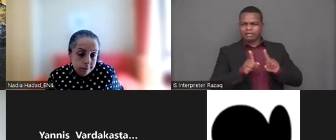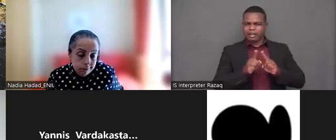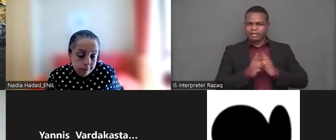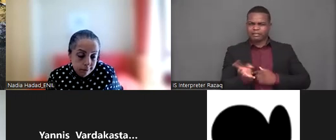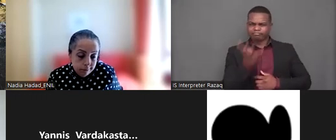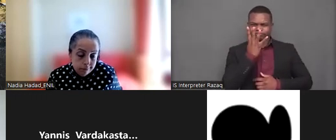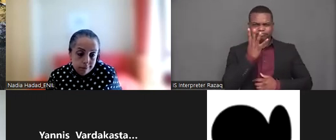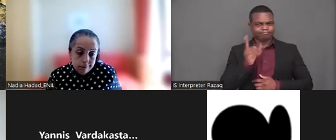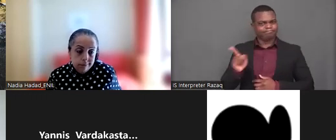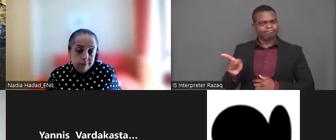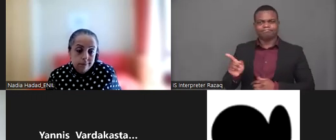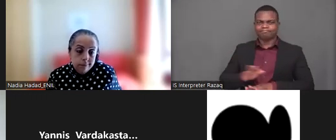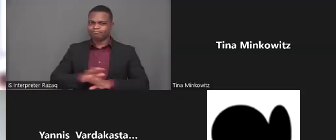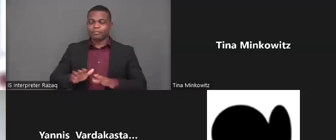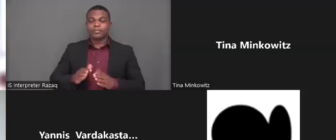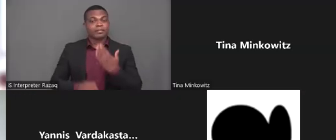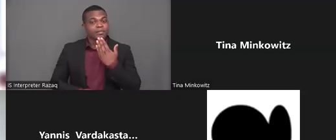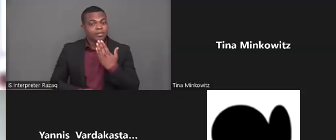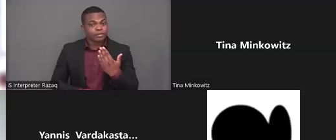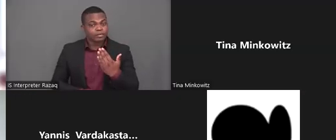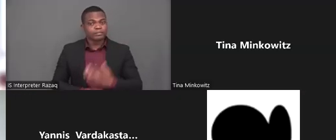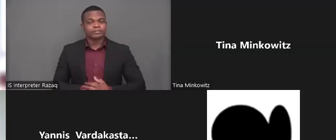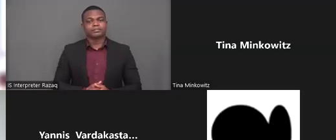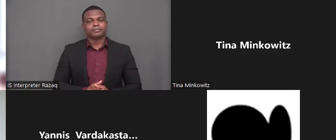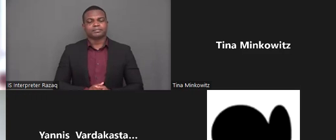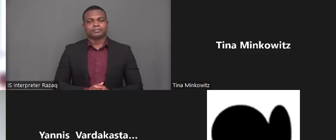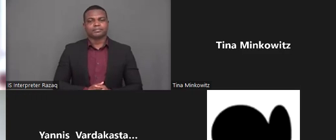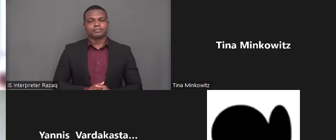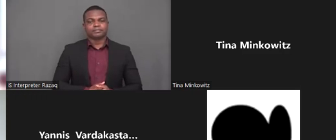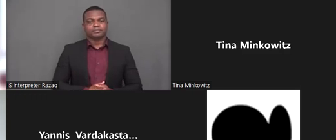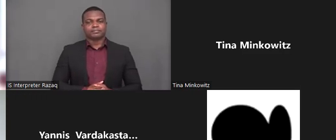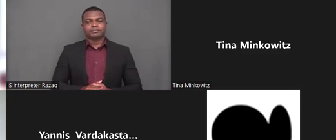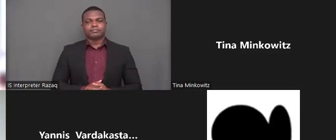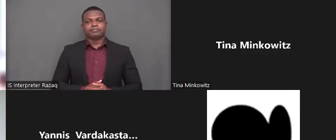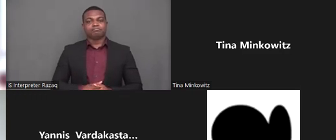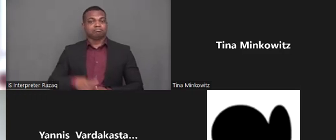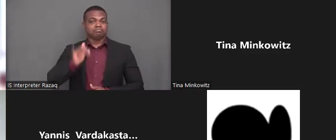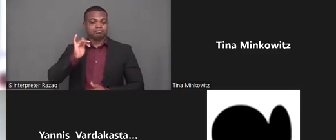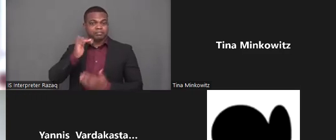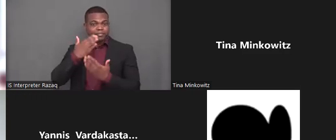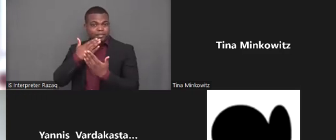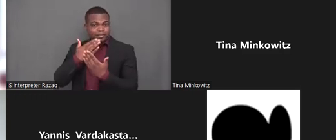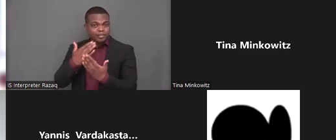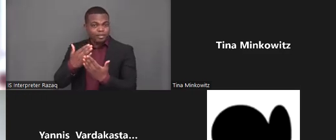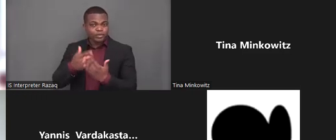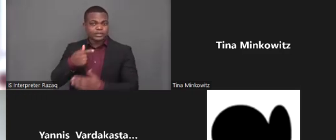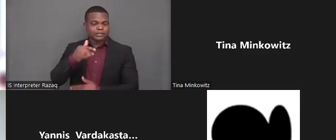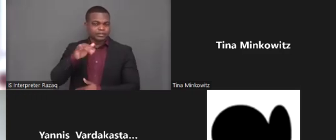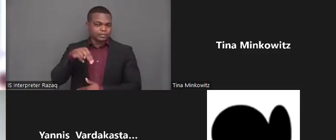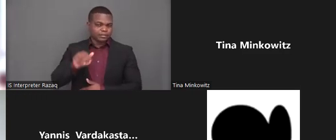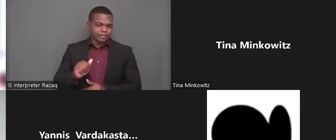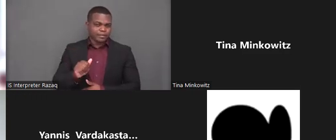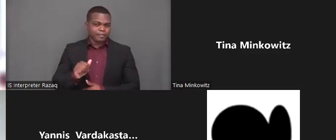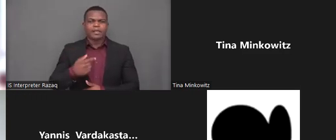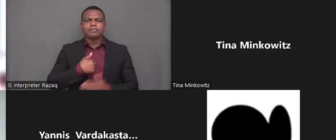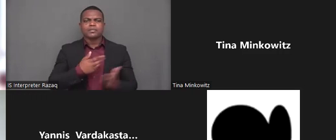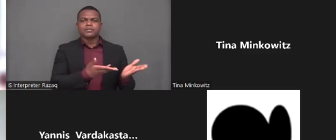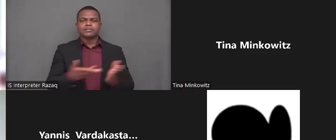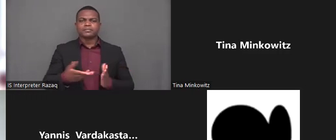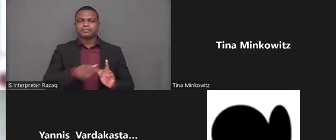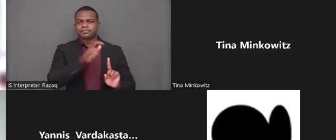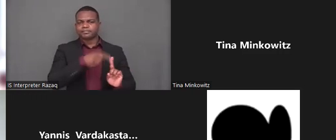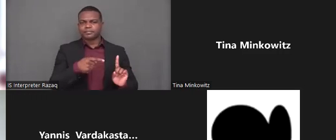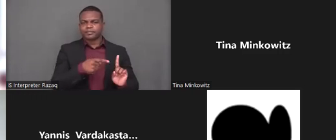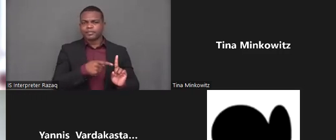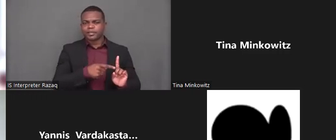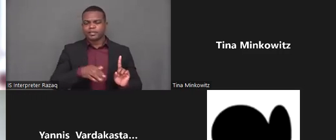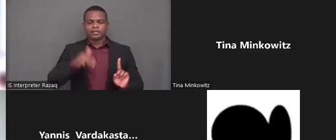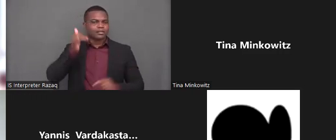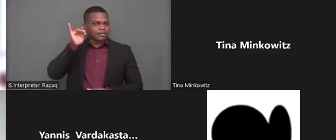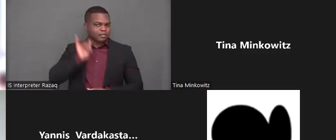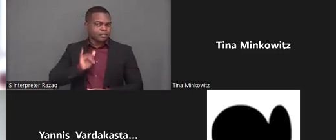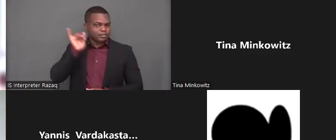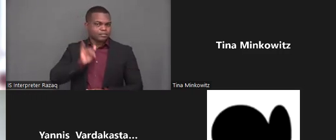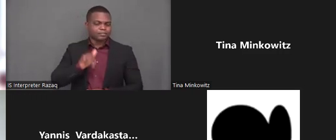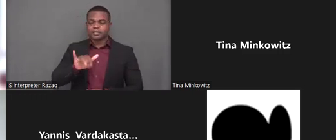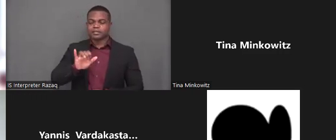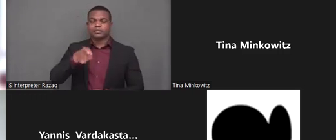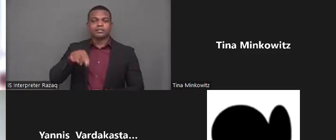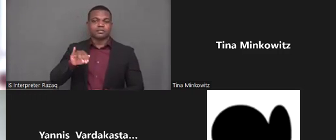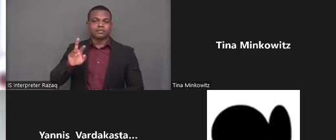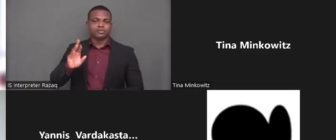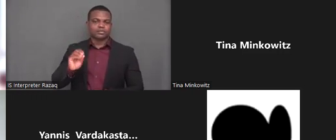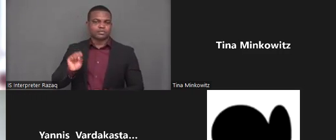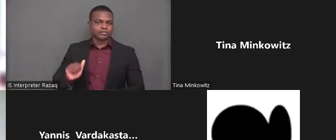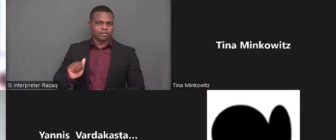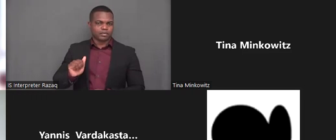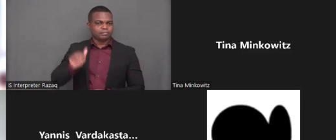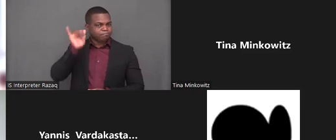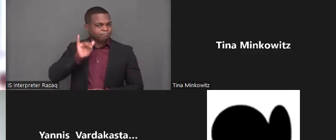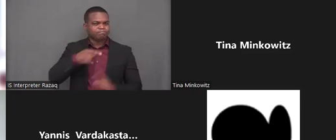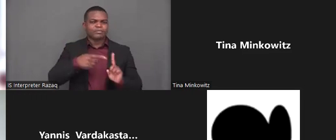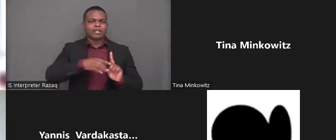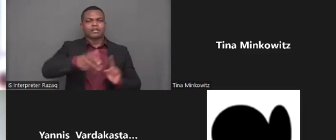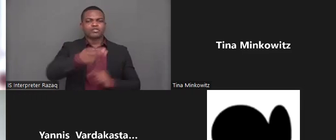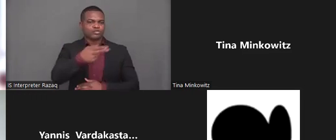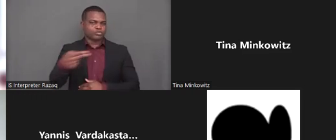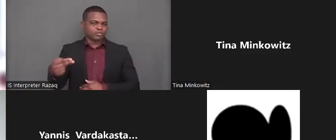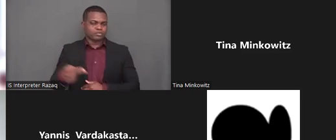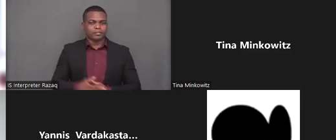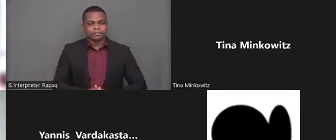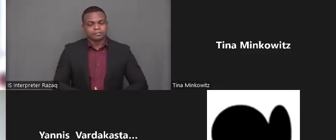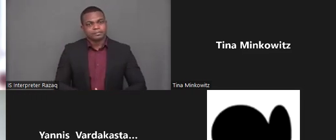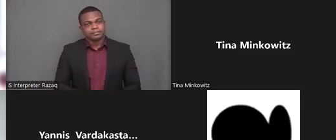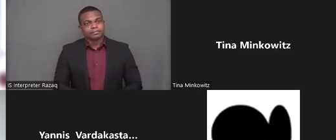so much tina now i invite yani rosa damayanti from the from indonesia to introduce herself